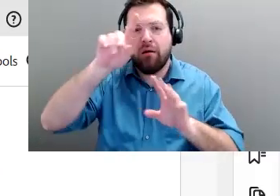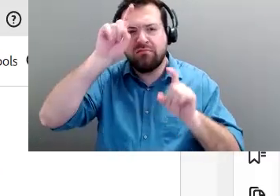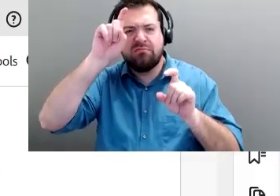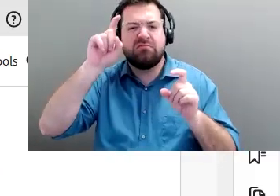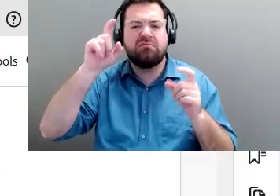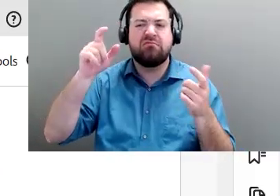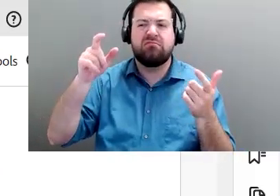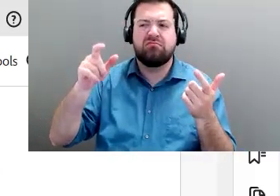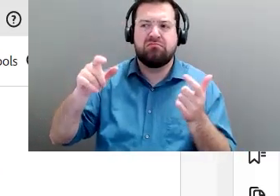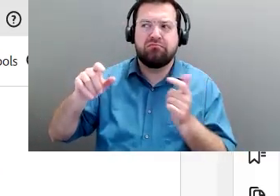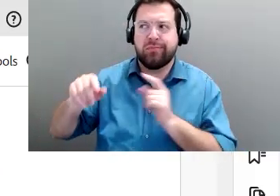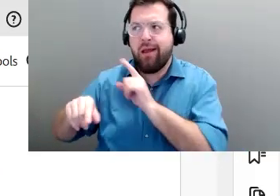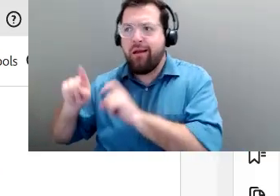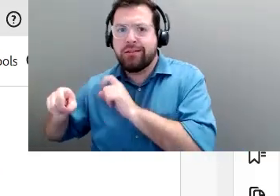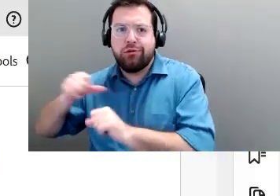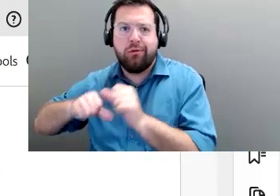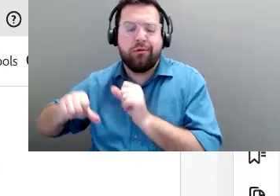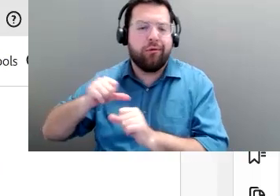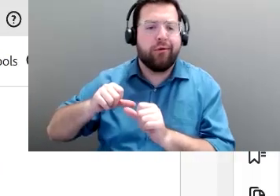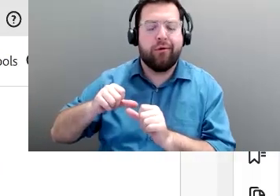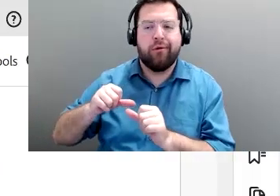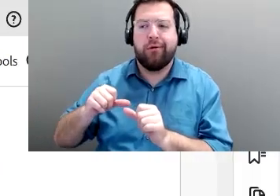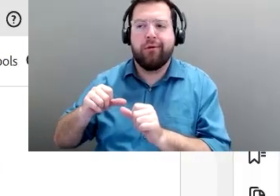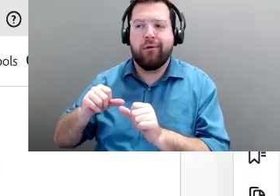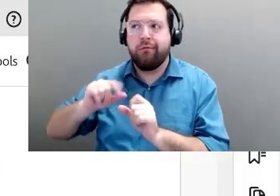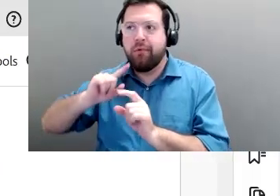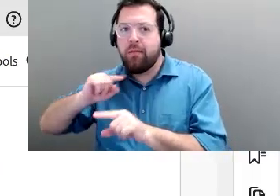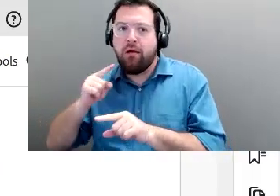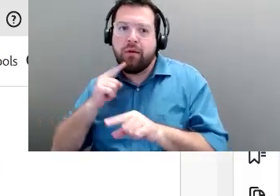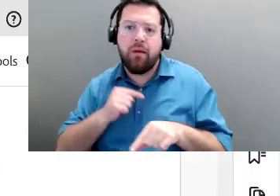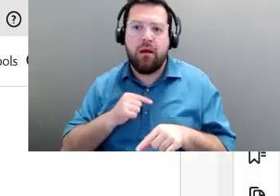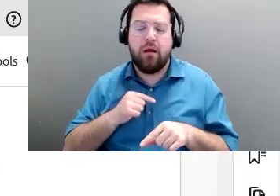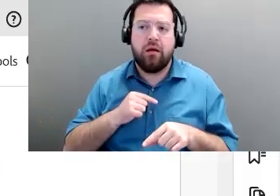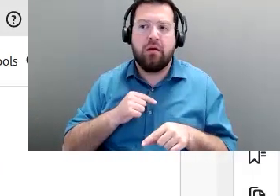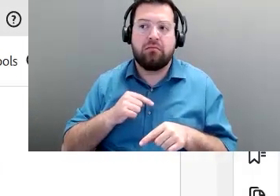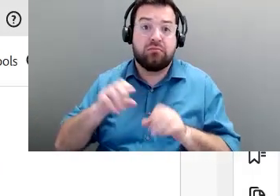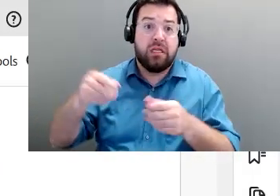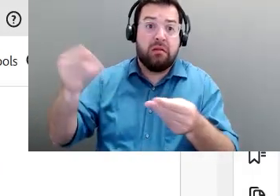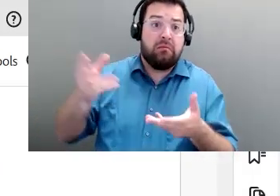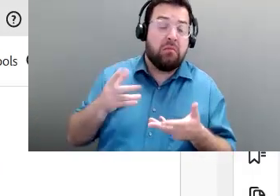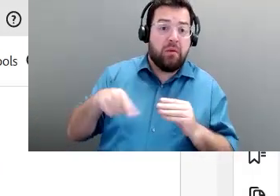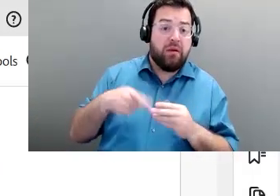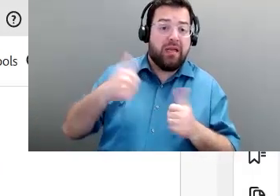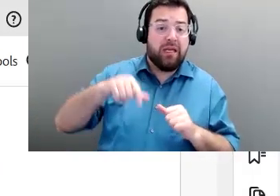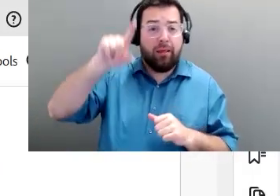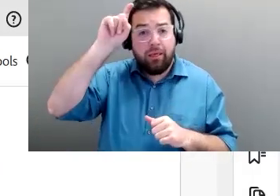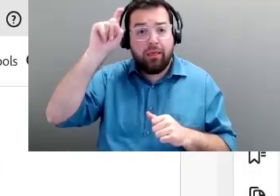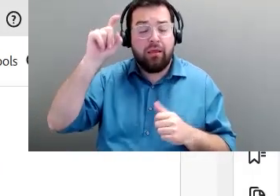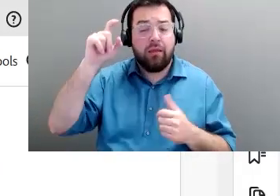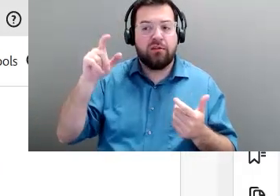Ask each other questions. Respond back to me with anything that they have. So that's kind of my goal.